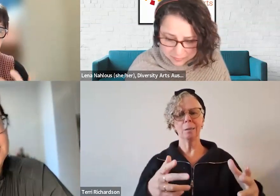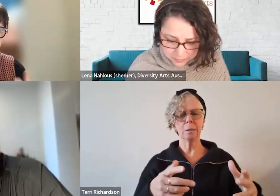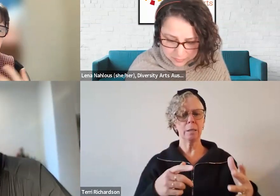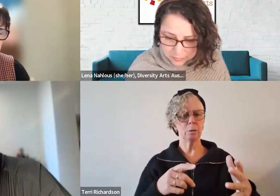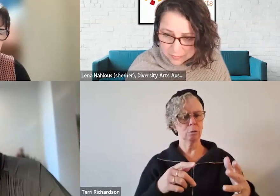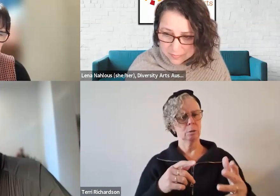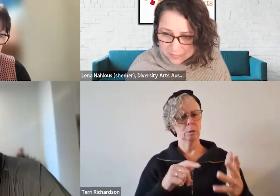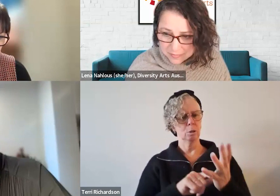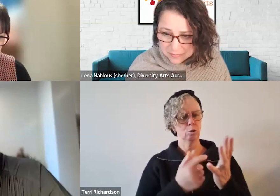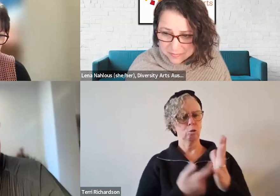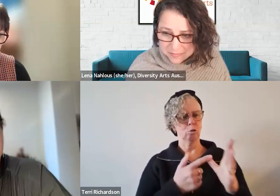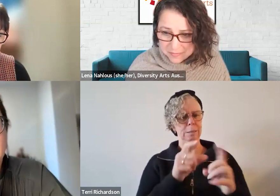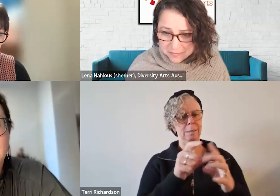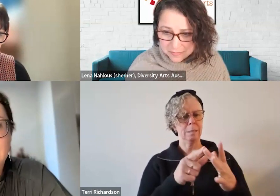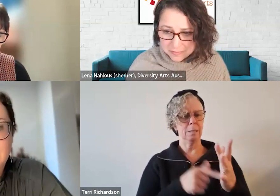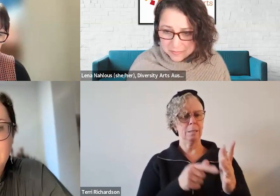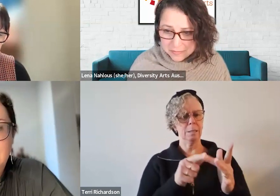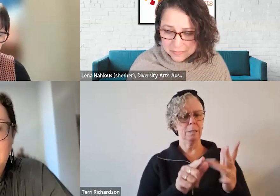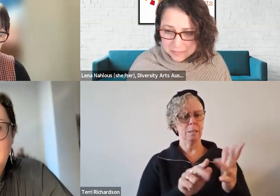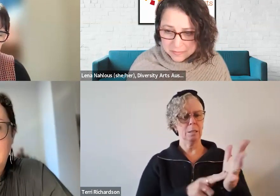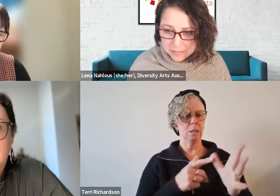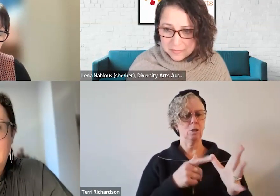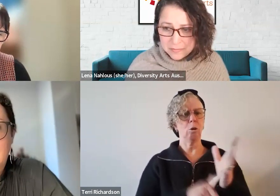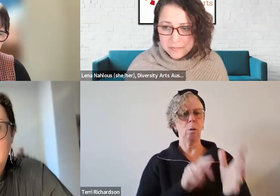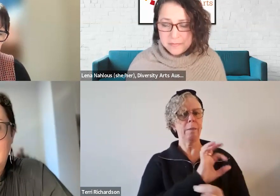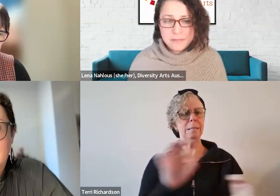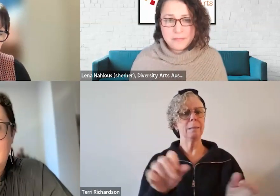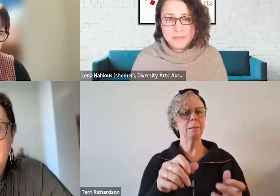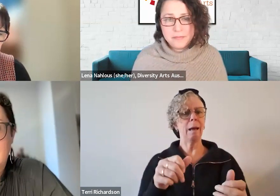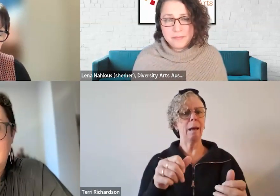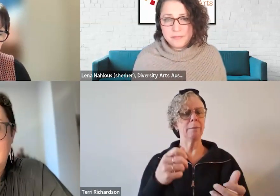the sort of guaranteed funding that they do have,